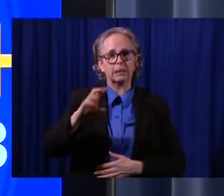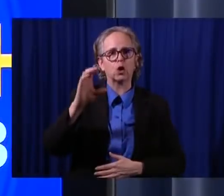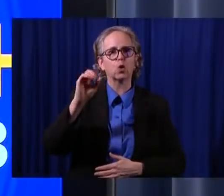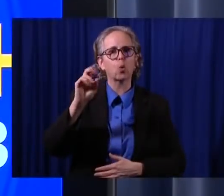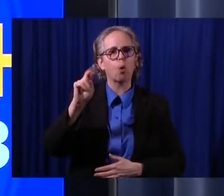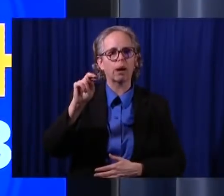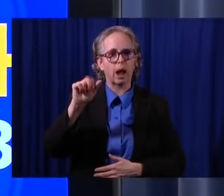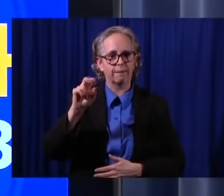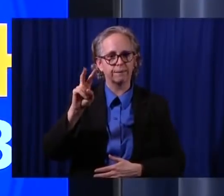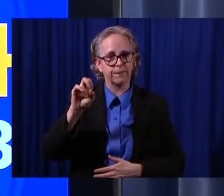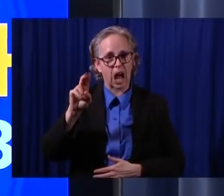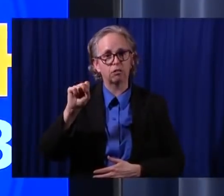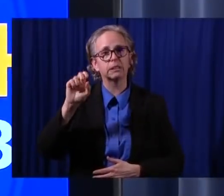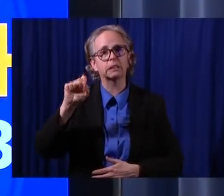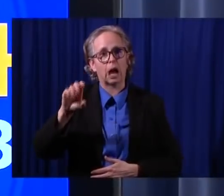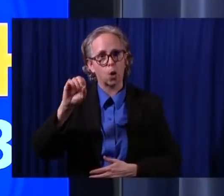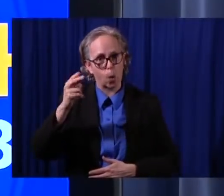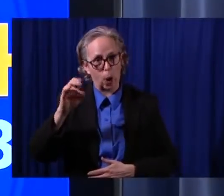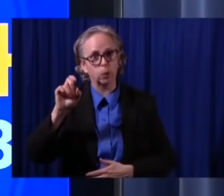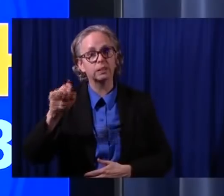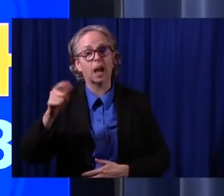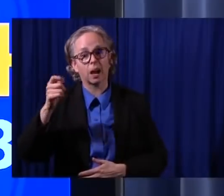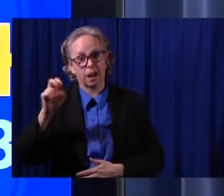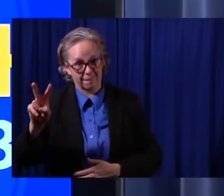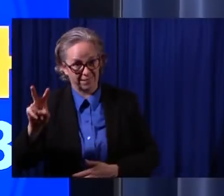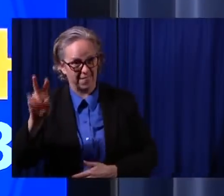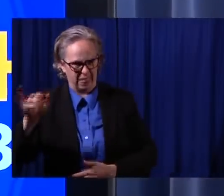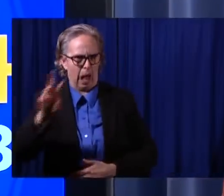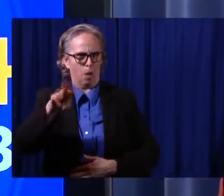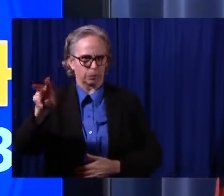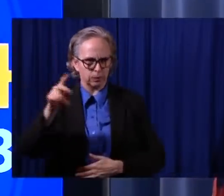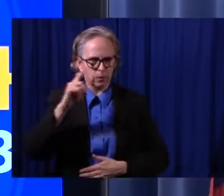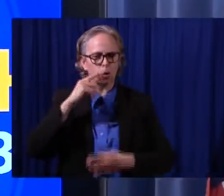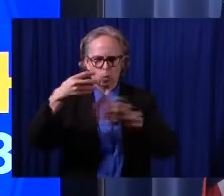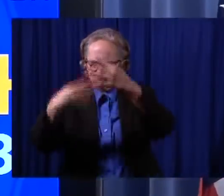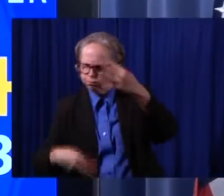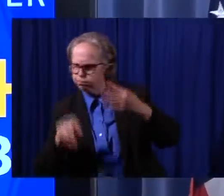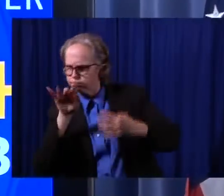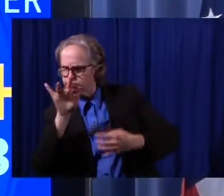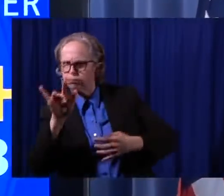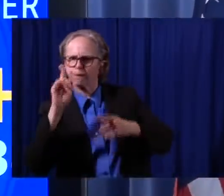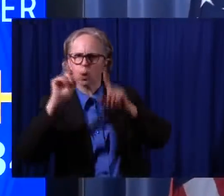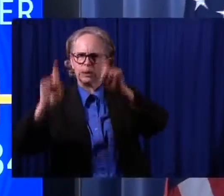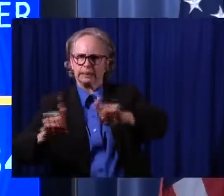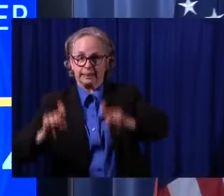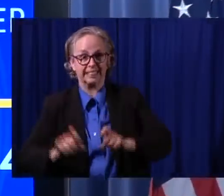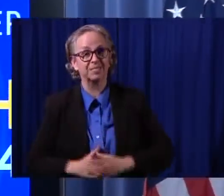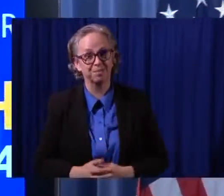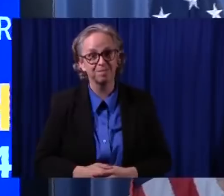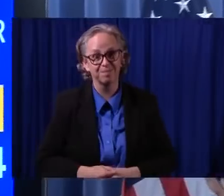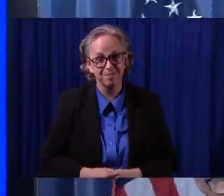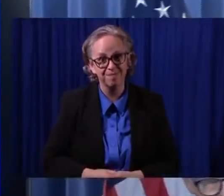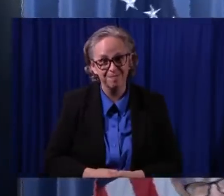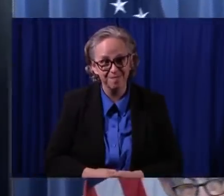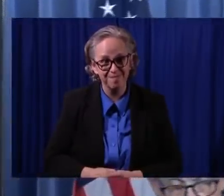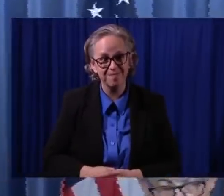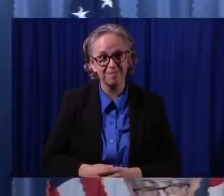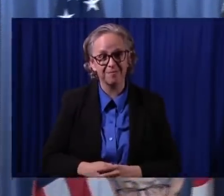WILL ANNOUNCE THEM AS WE GET CLOSER. YOU CAN FIND OUT MORE INFORMATION OR IF YOU AGAIN DID